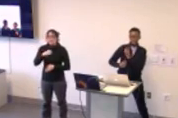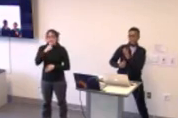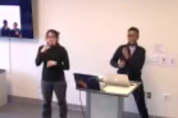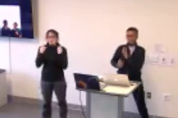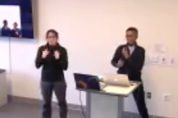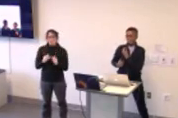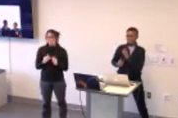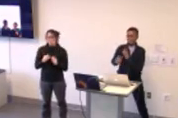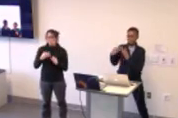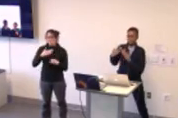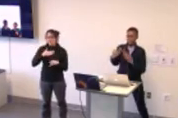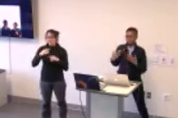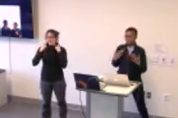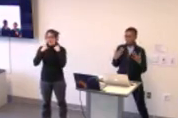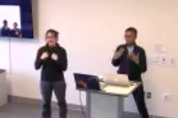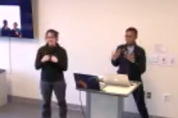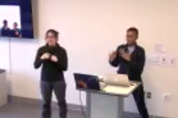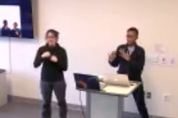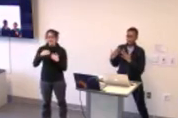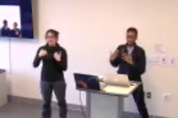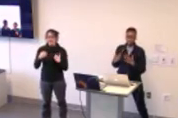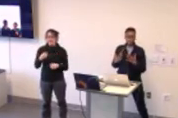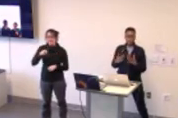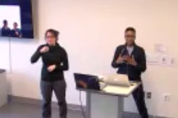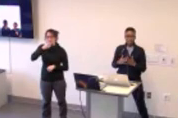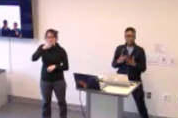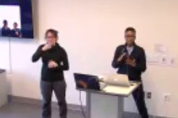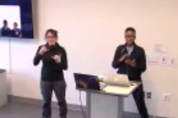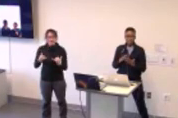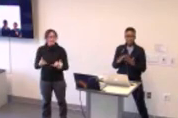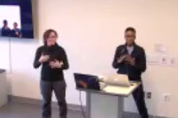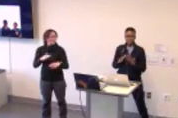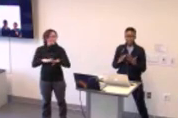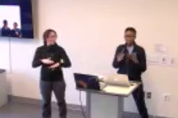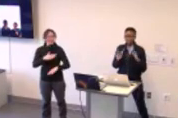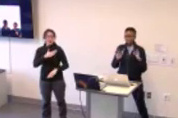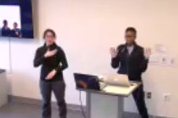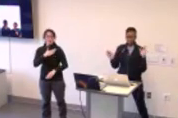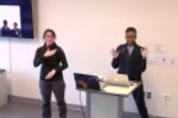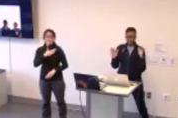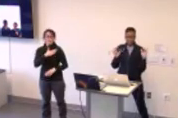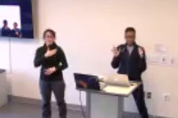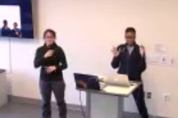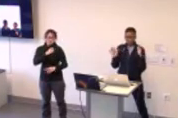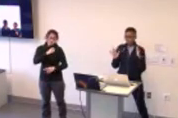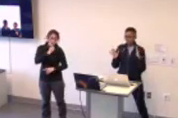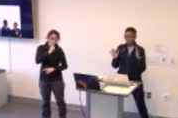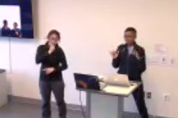so I have my microphone on my arm. Right now. So if anyone can't hear me for any reason.